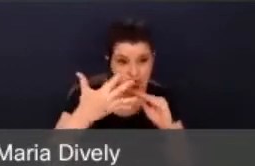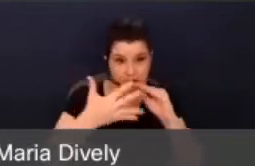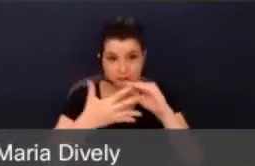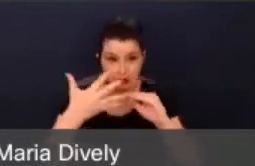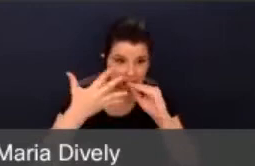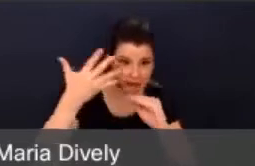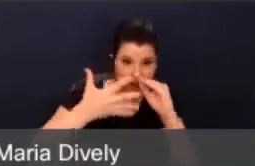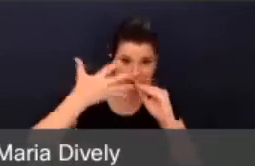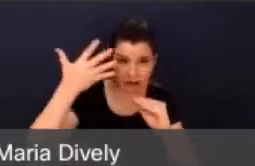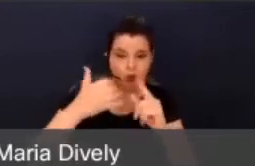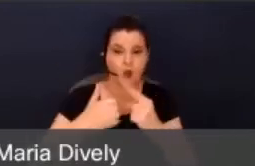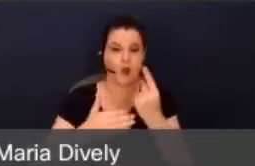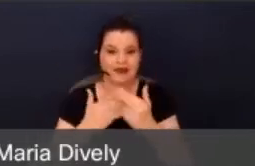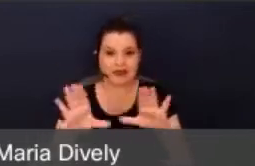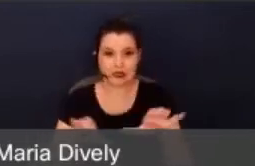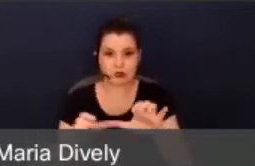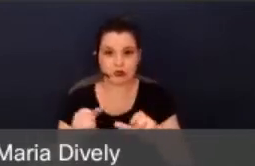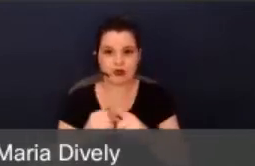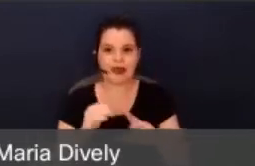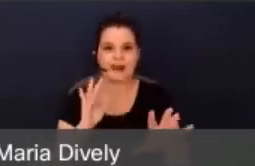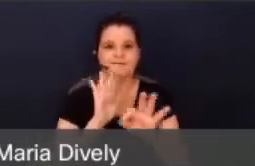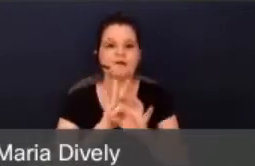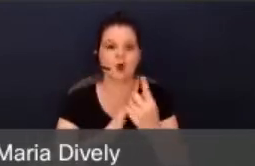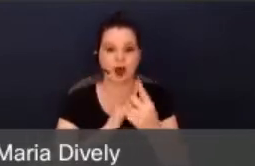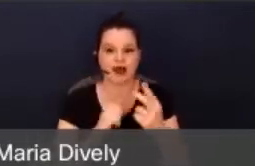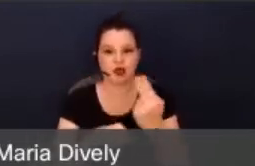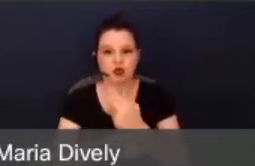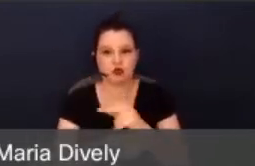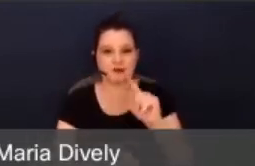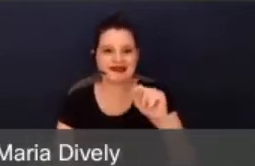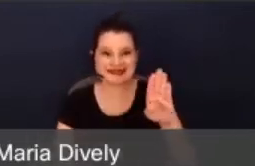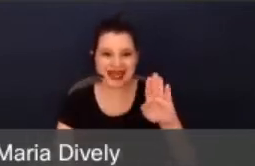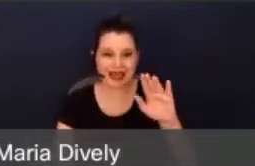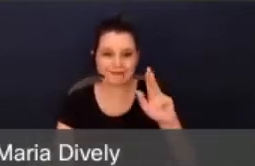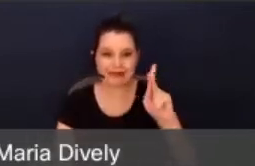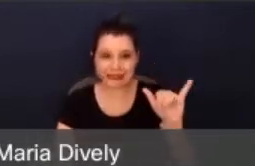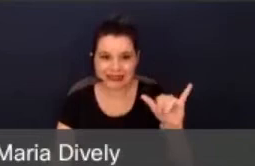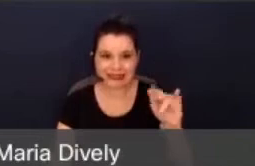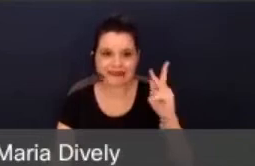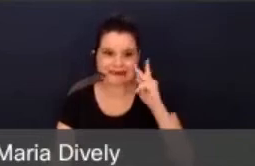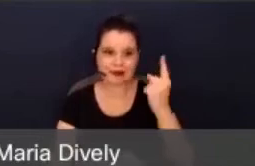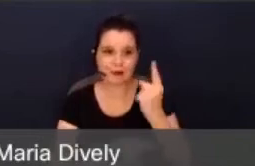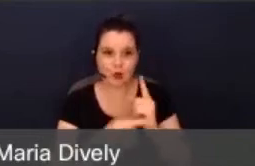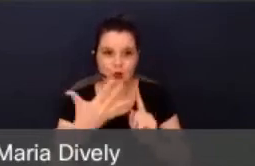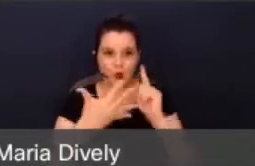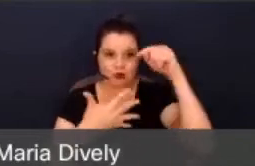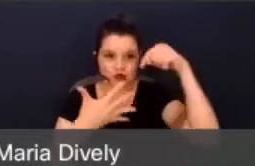one thing that I do is I just, uh, pick one and then use my tab key to see if I'm going in the right direction so you can use